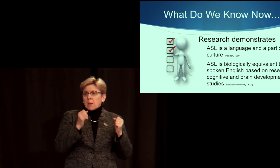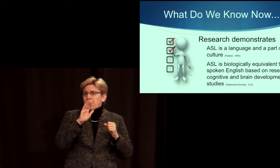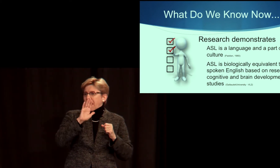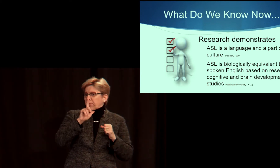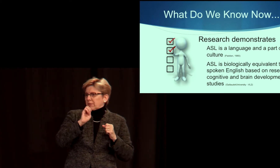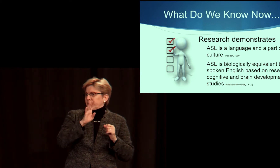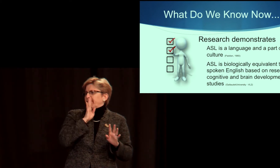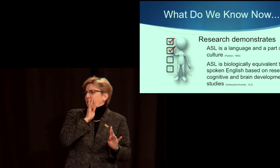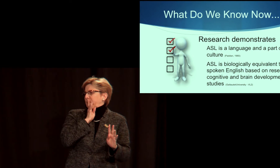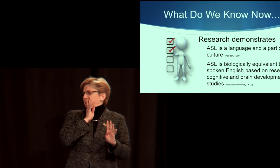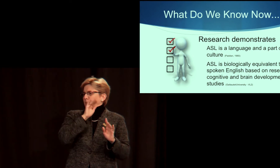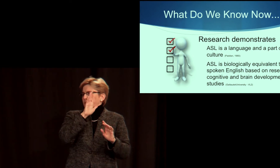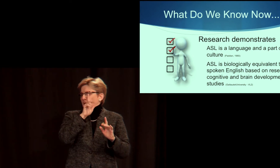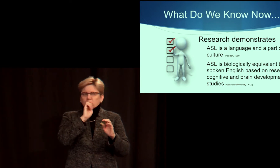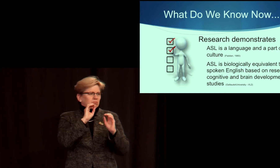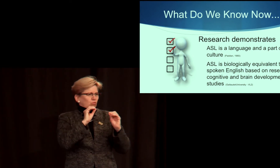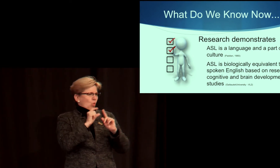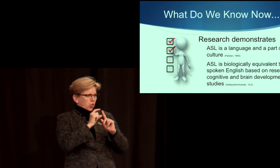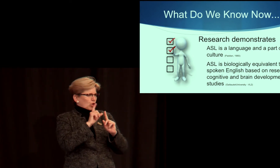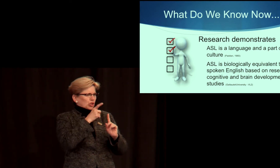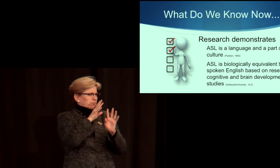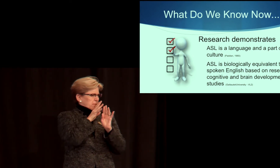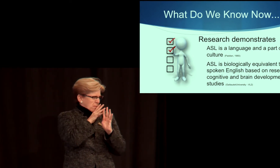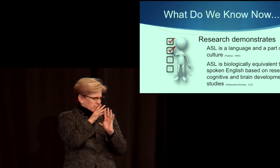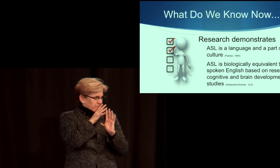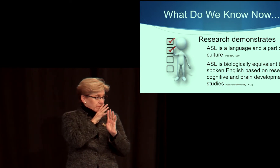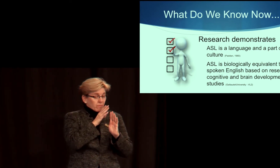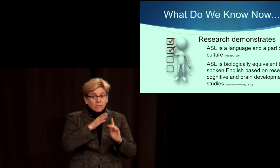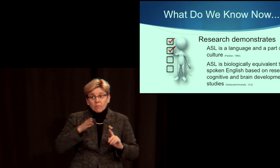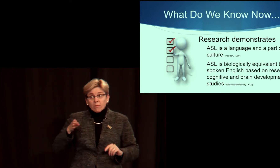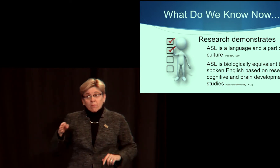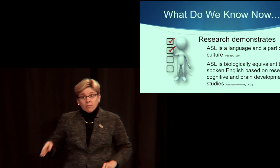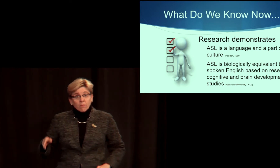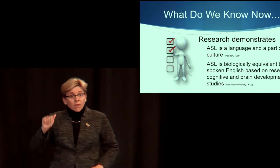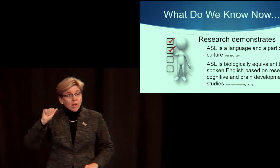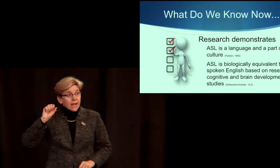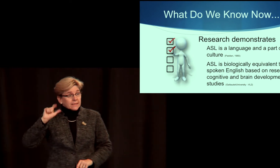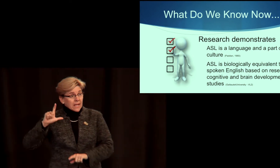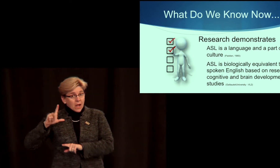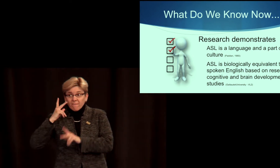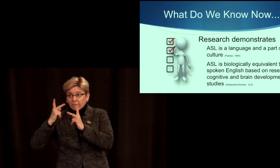they start babbling at around 6 months of age not, speaking words just babbling.